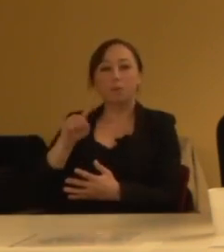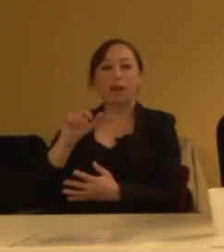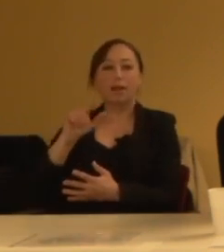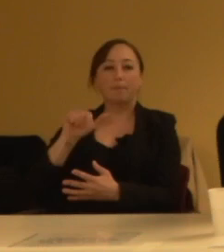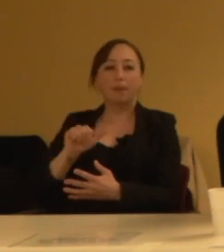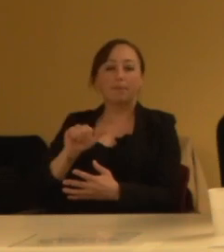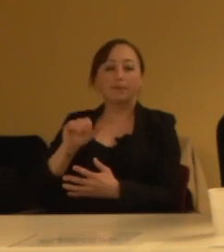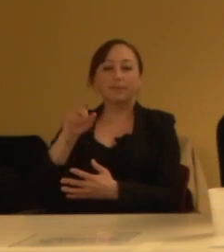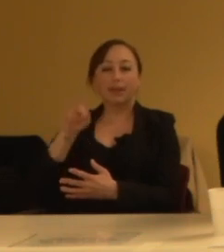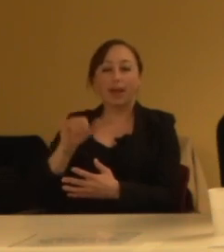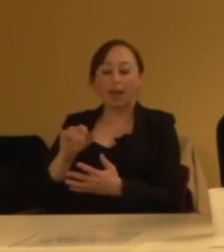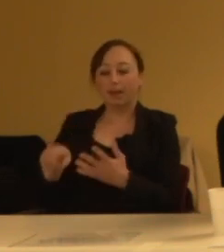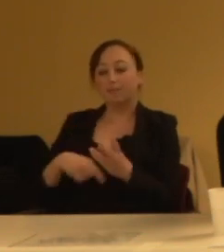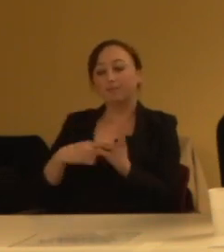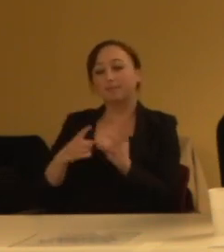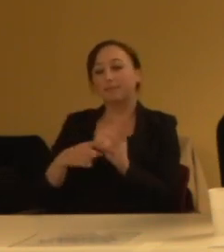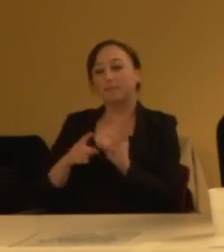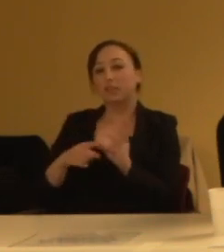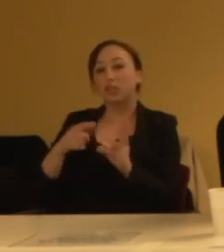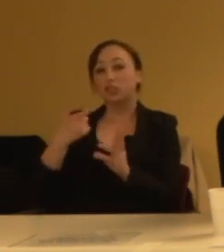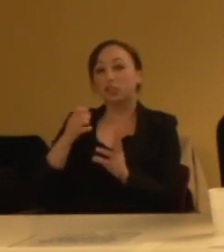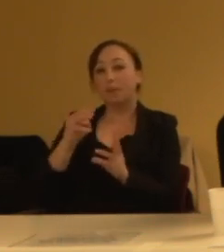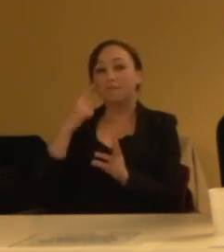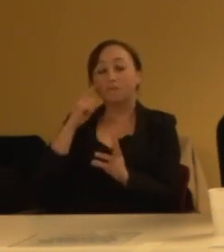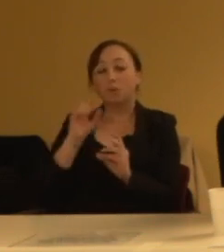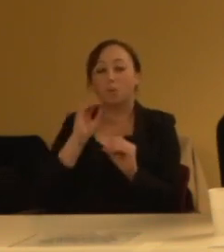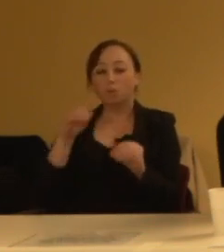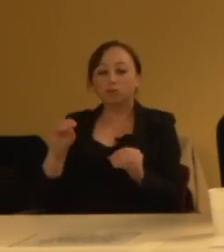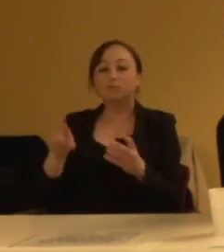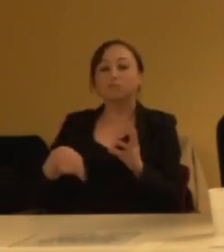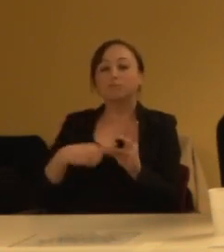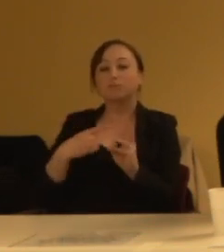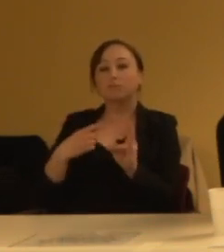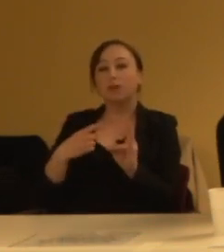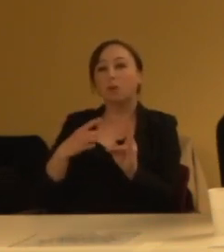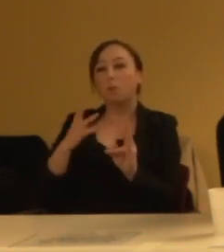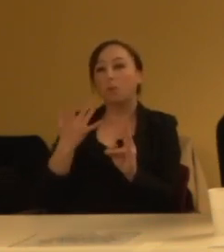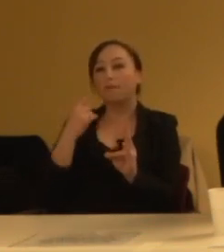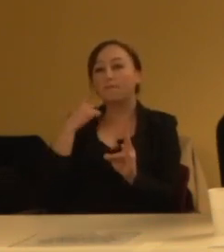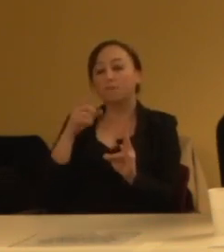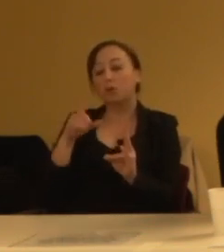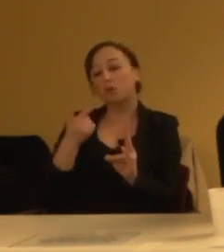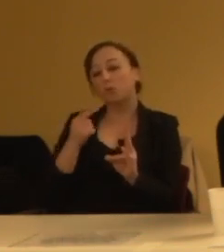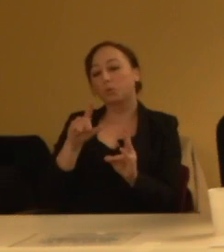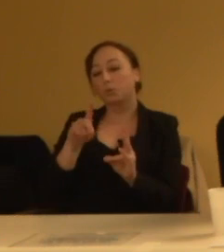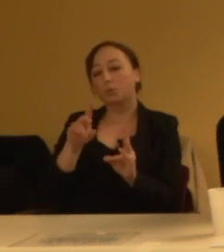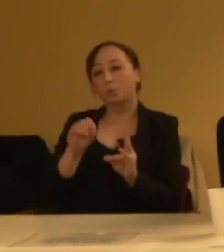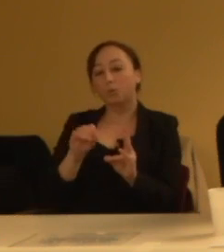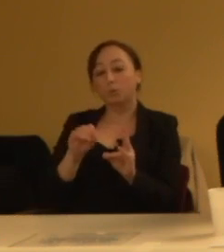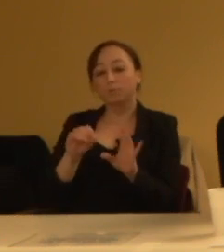Waiting for Godot, Iphigenia in Aulis, Seven guitars, the Mountaintop, Home,